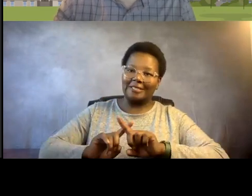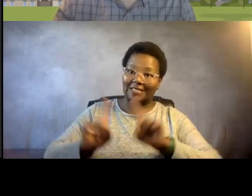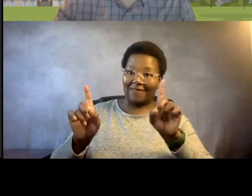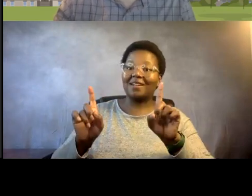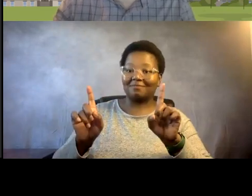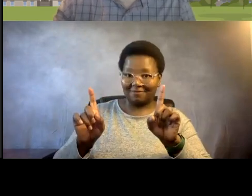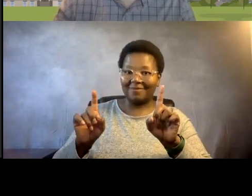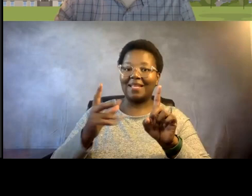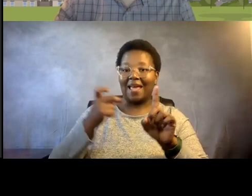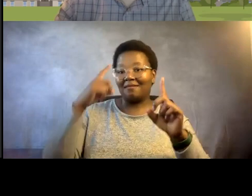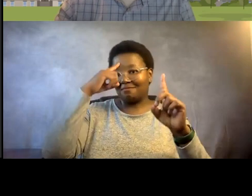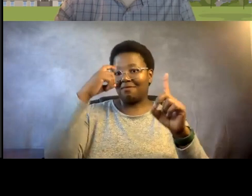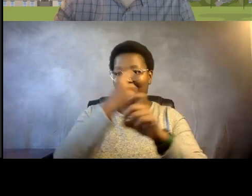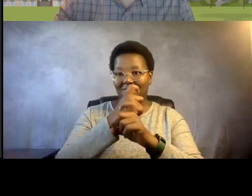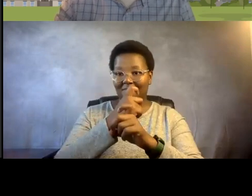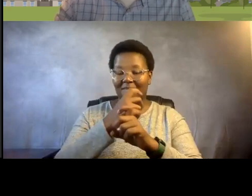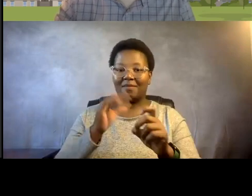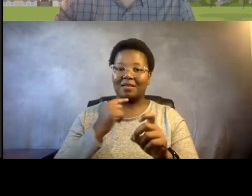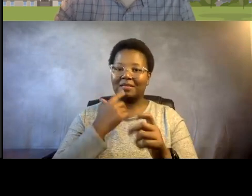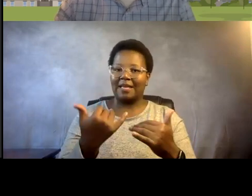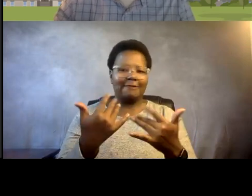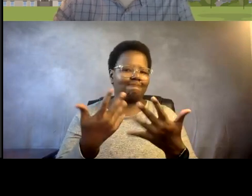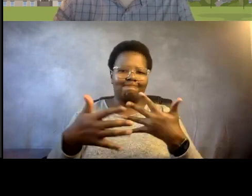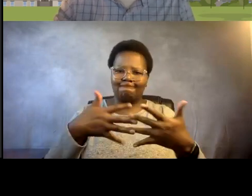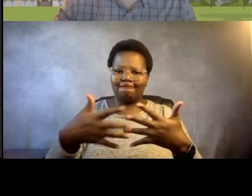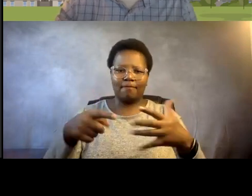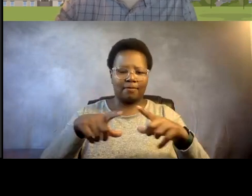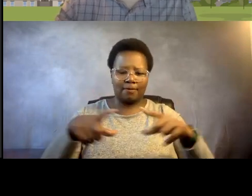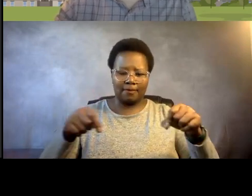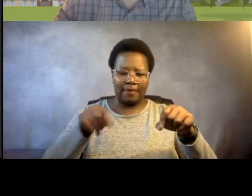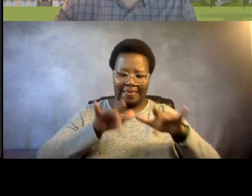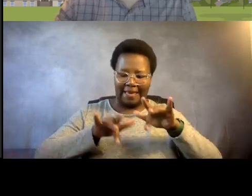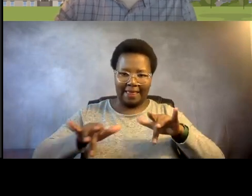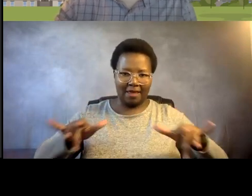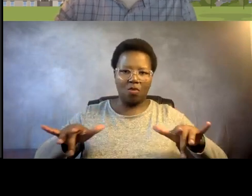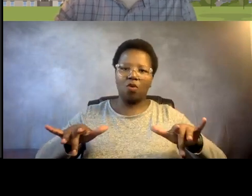testing really is essential whether it's a primary way of accessing content or secondary.